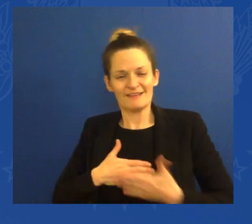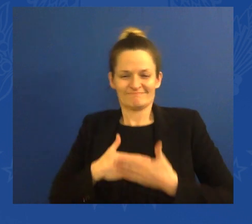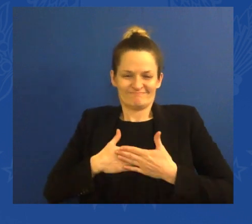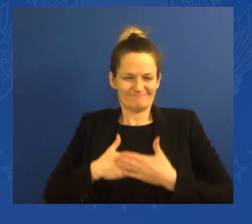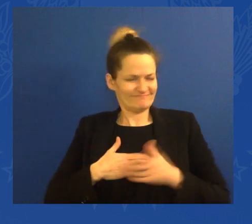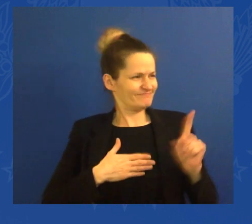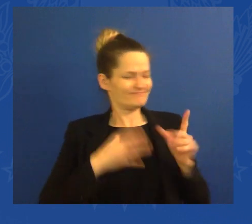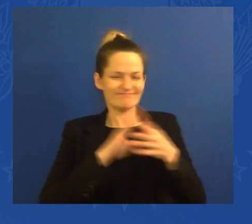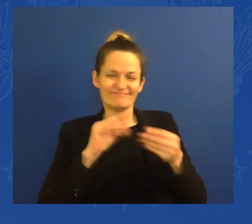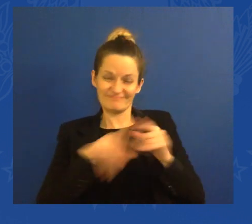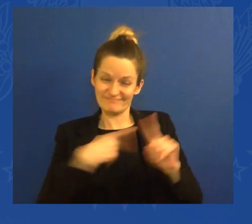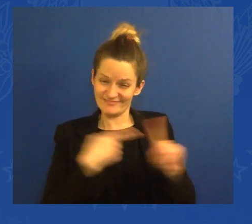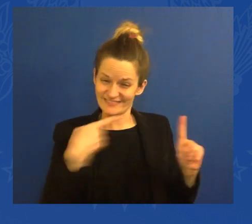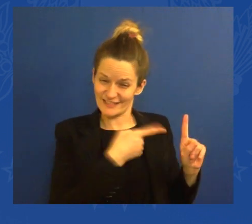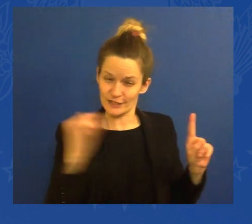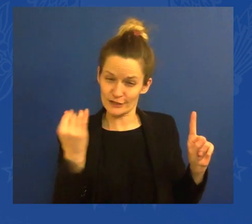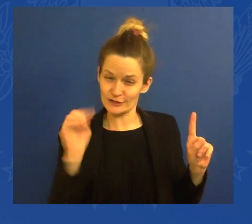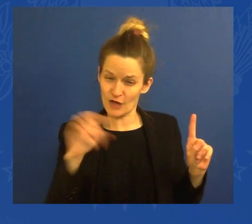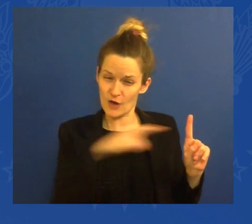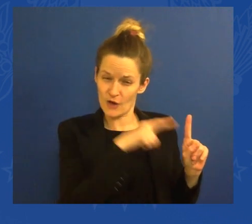The President of the United States.